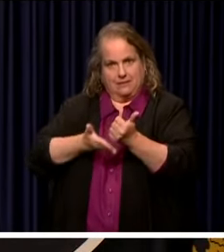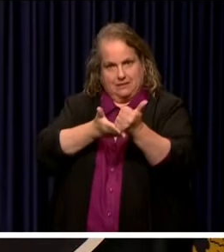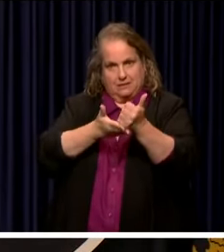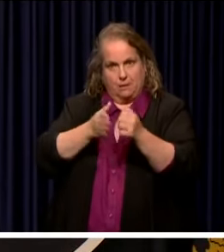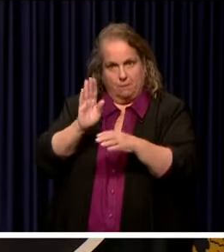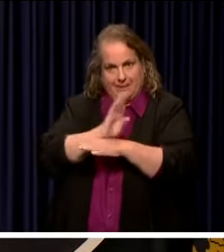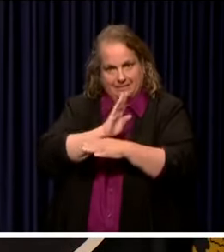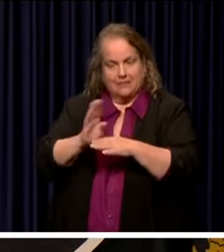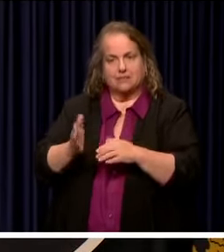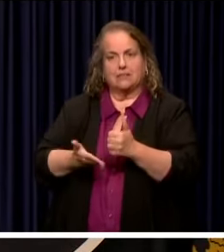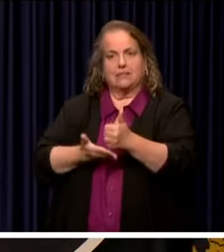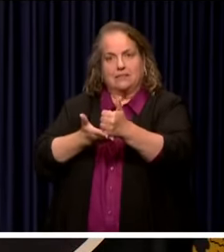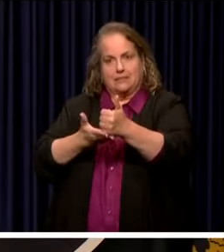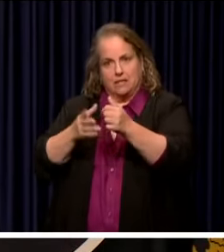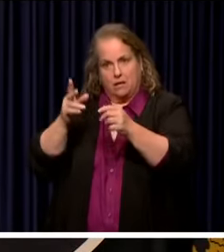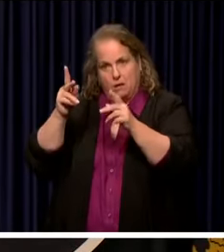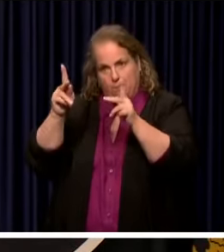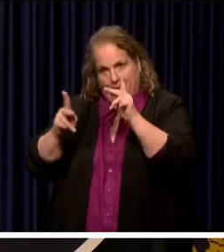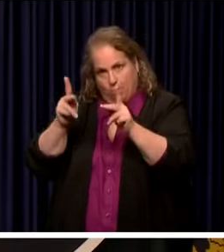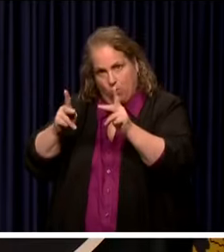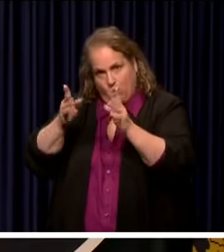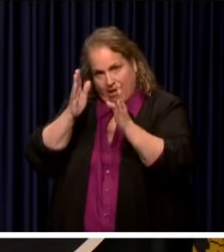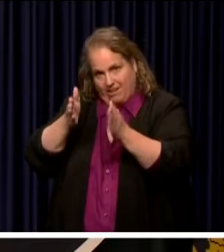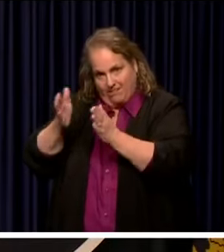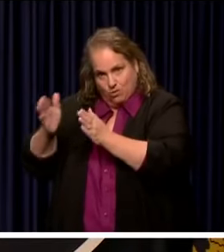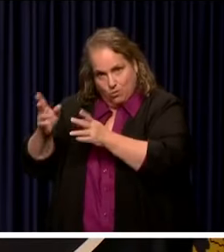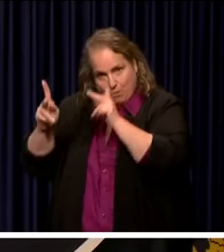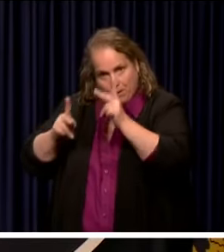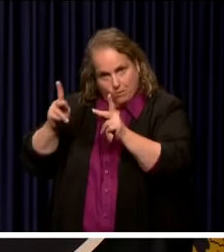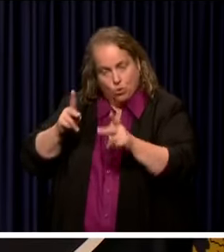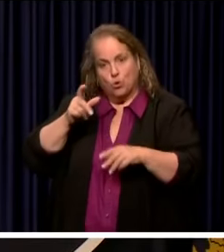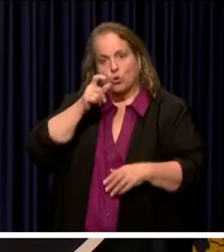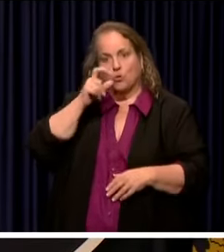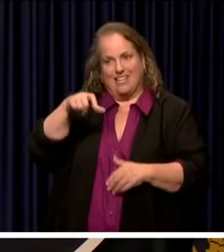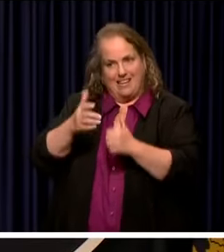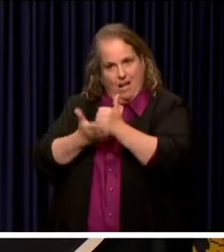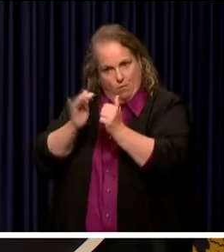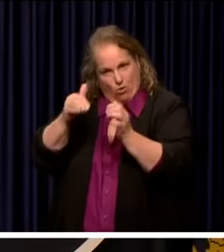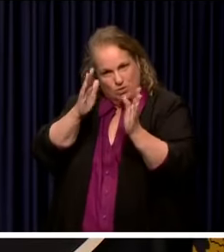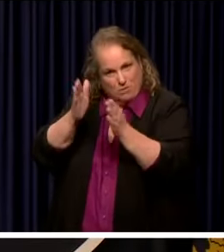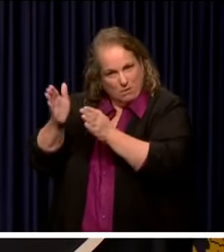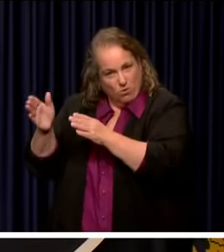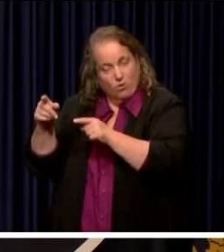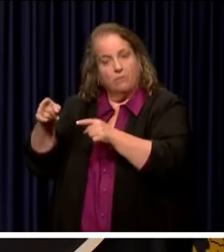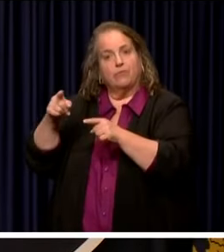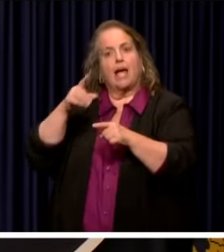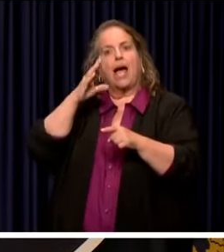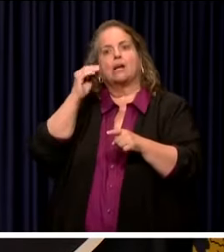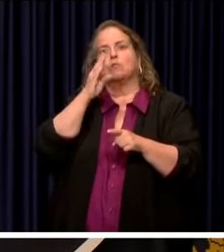FAR WE HAVE NO CASES OF OF THE CORONAVIRUS IN THOSE FACILITIES.